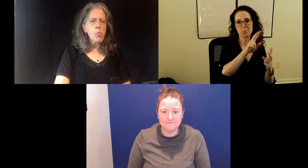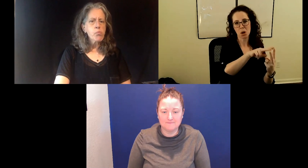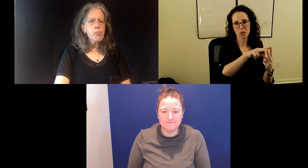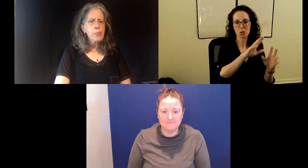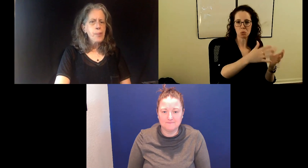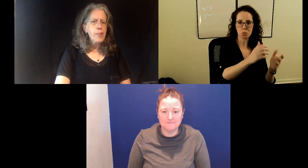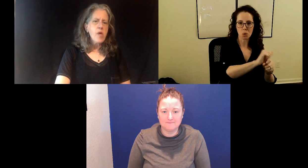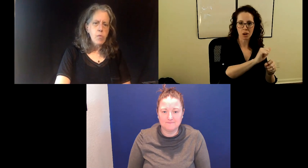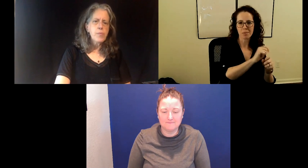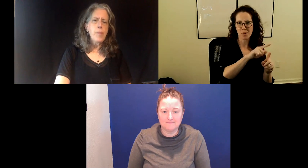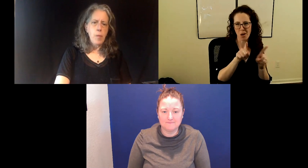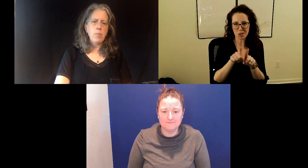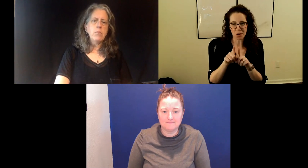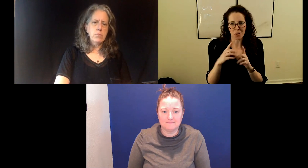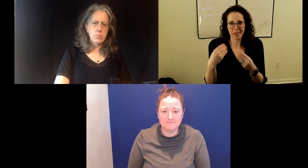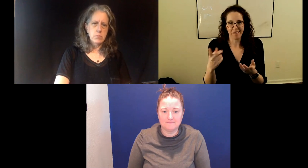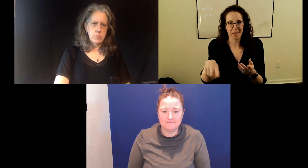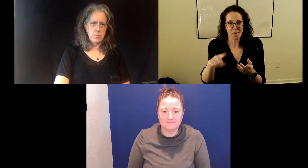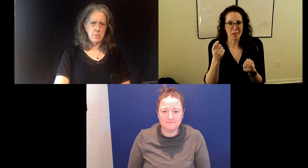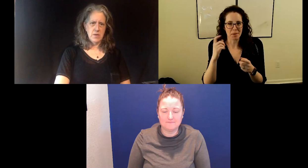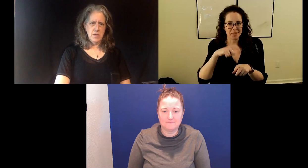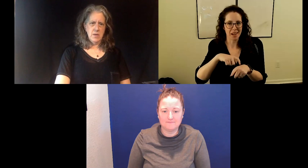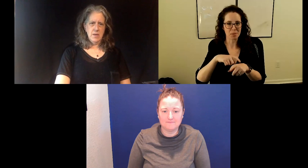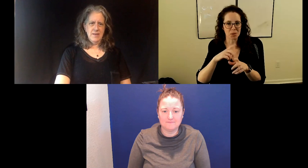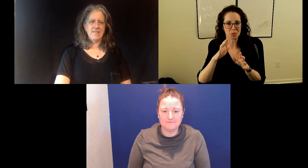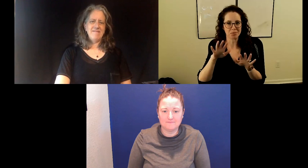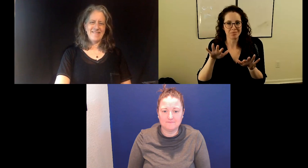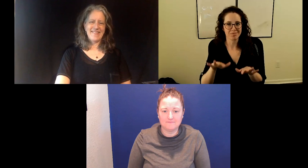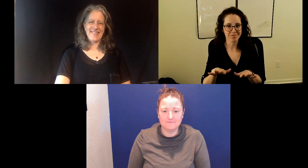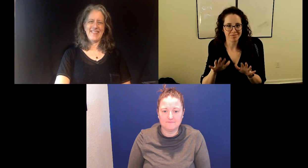it for like a couple things like for work you know you know pairing them with a partner but